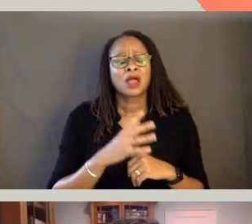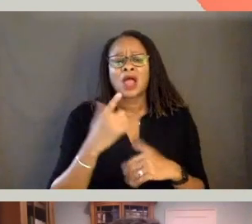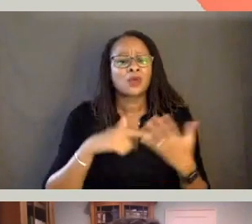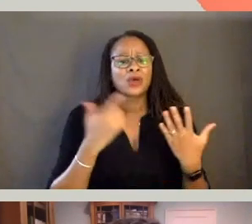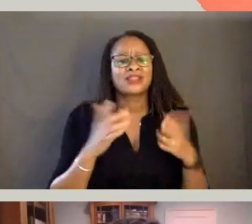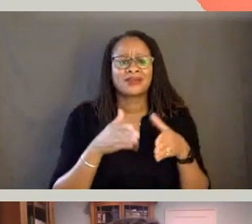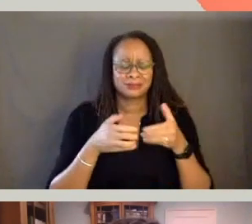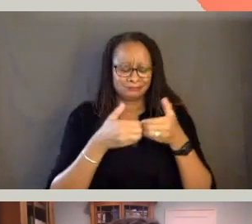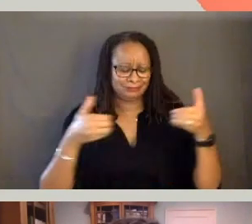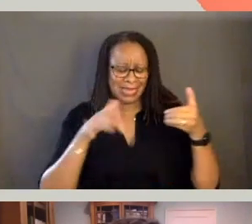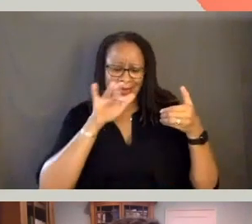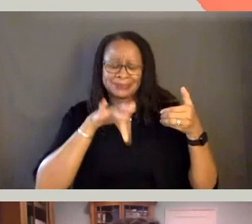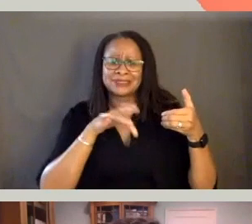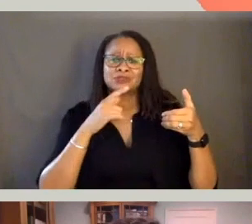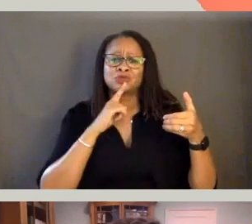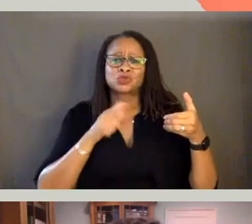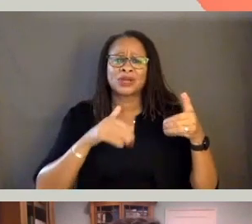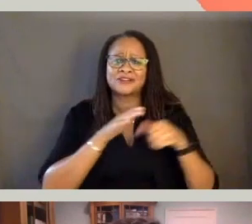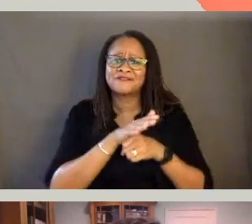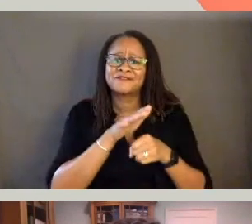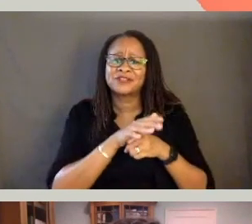to make sure we could all see.